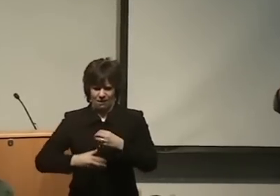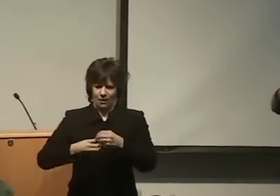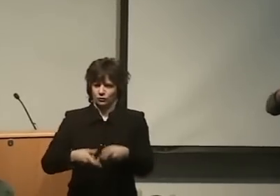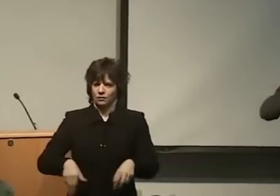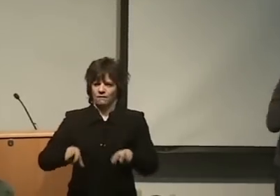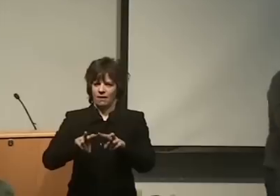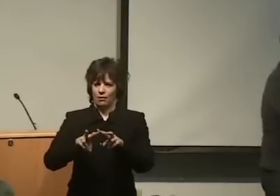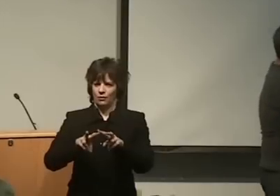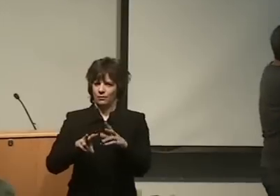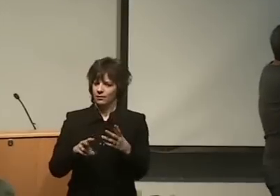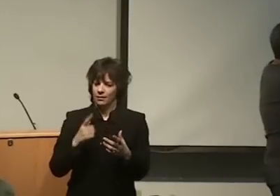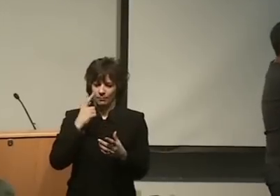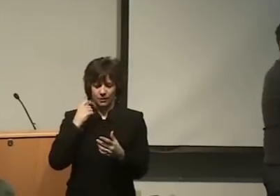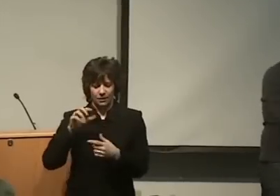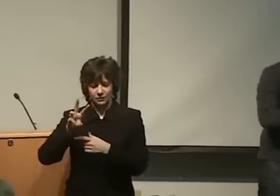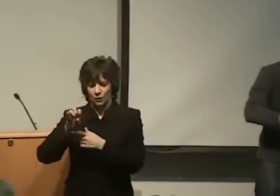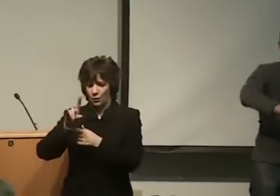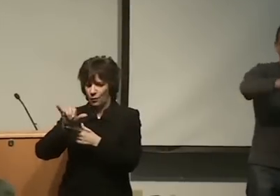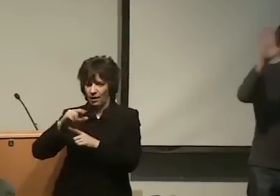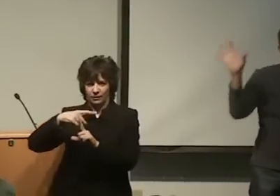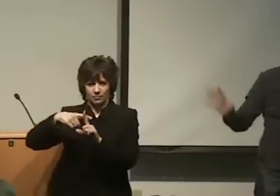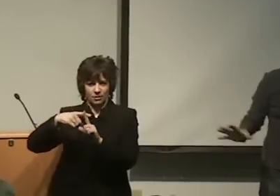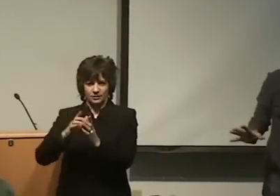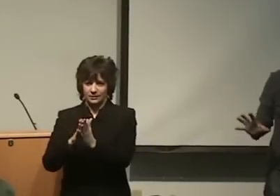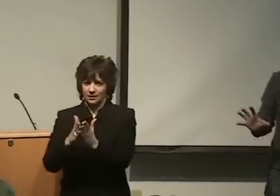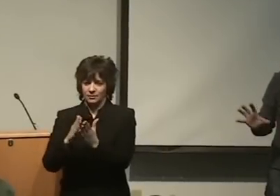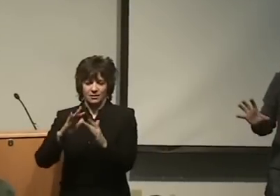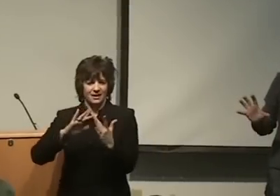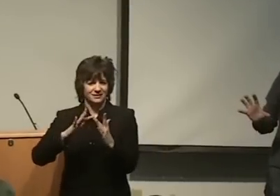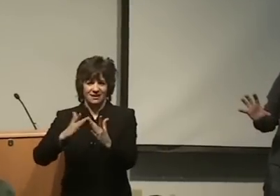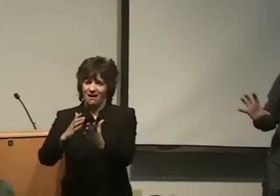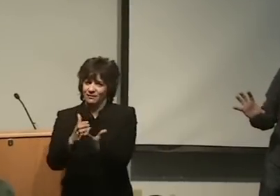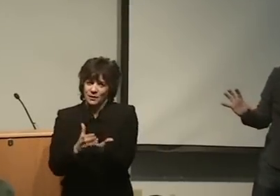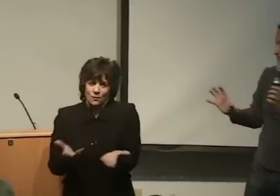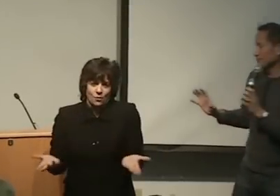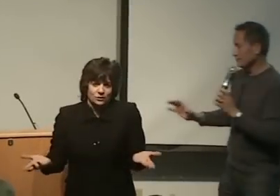because the Wiley PLUS textbook basically it's an online course.